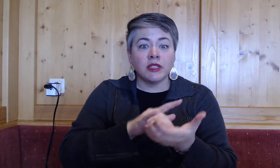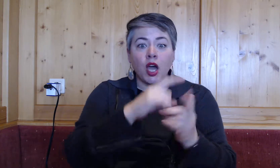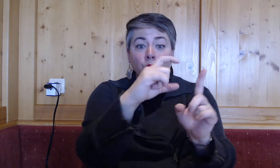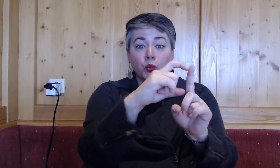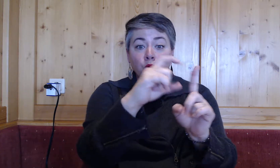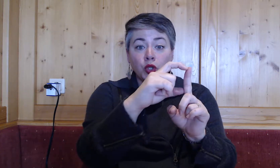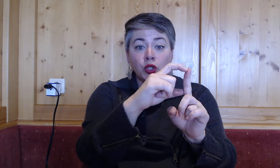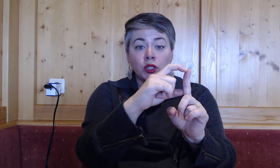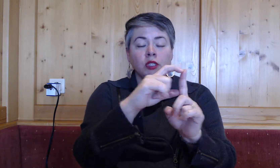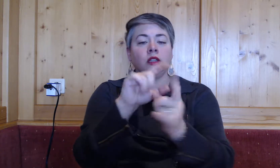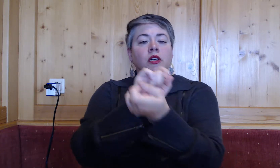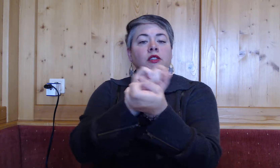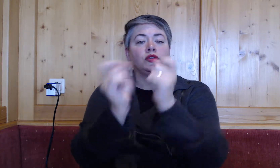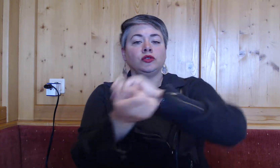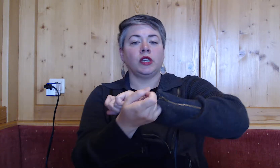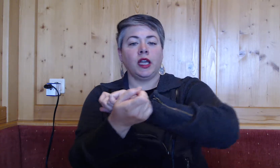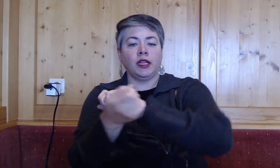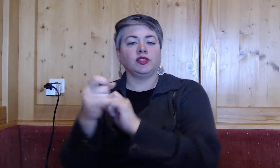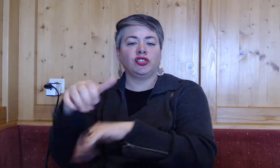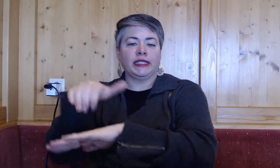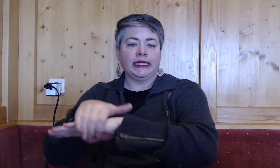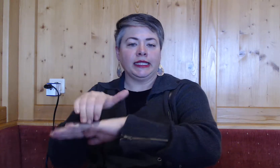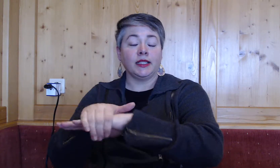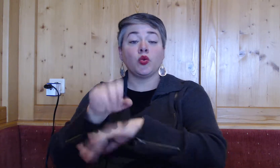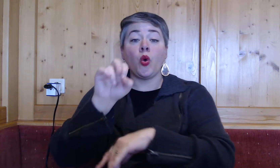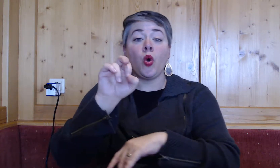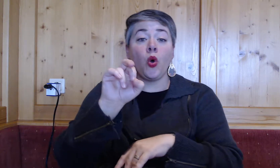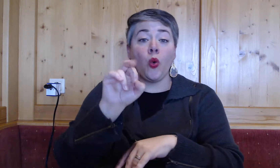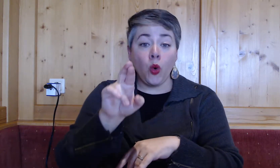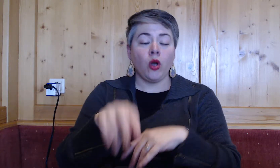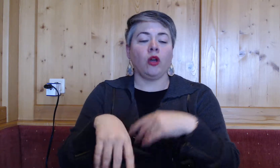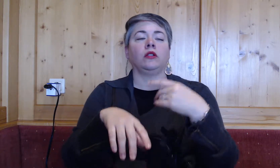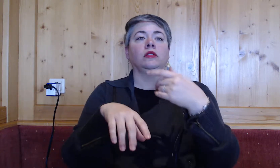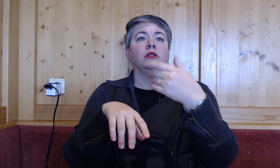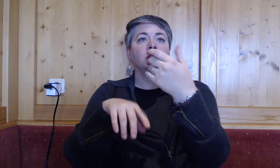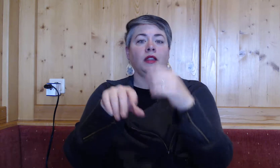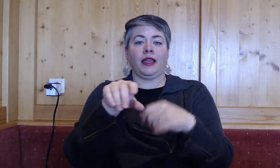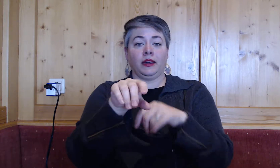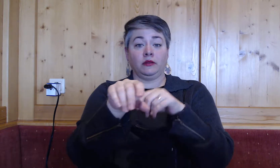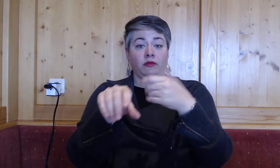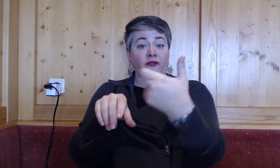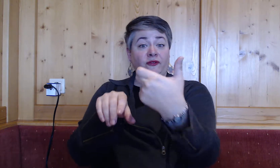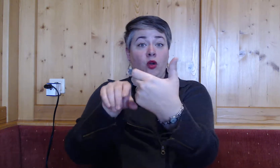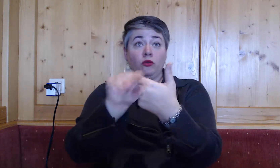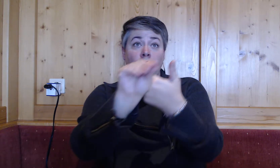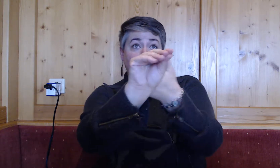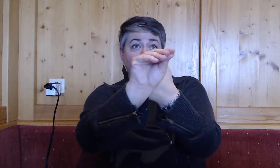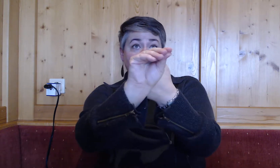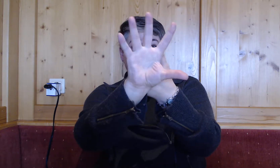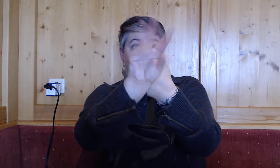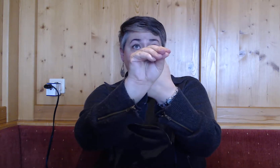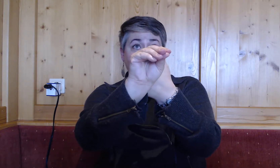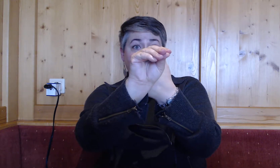to translate in to the English word or I take a picture of the German word